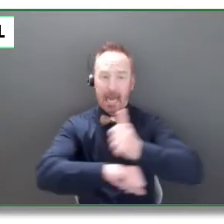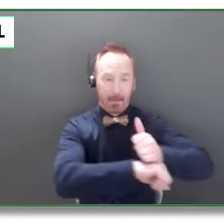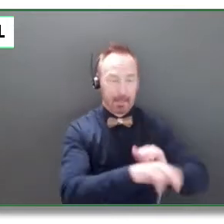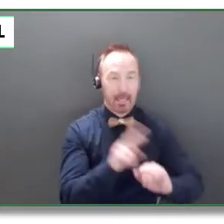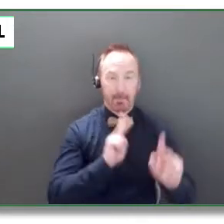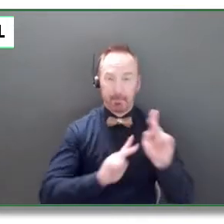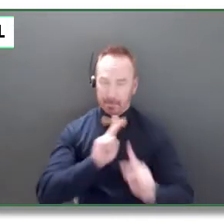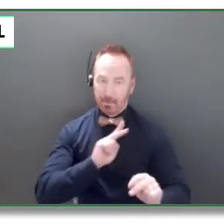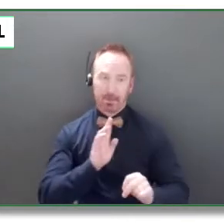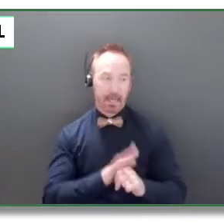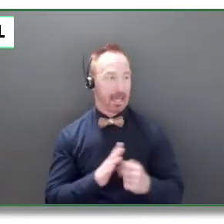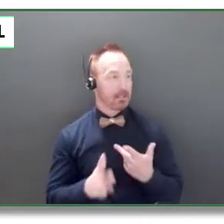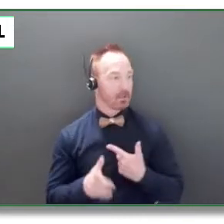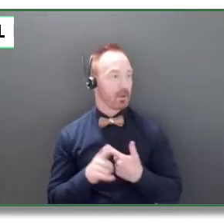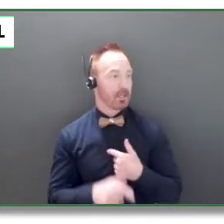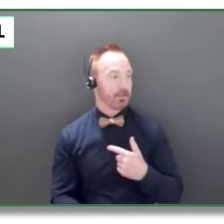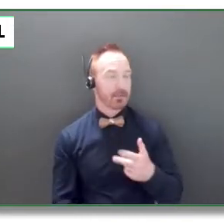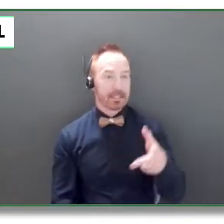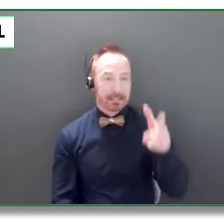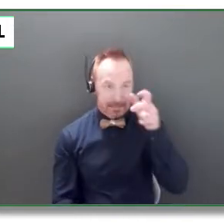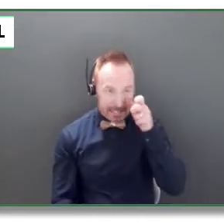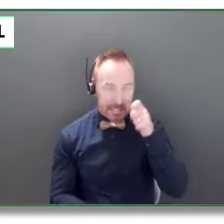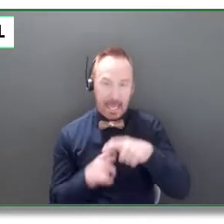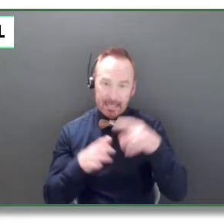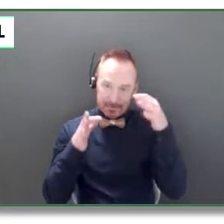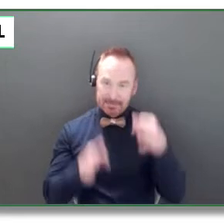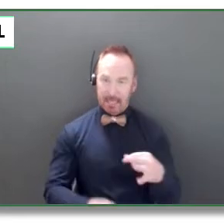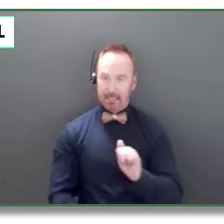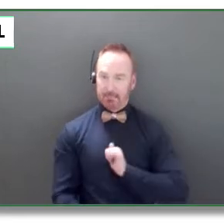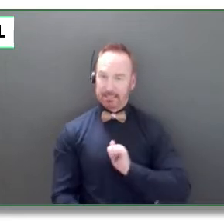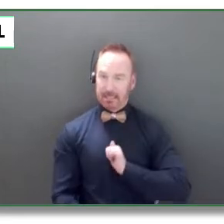simple view of a trail being accessible or not accessible